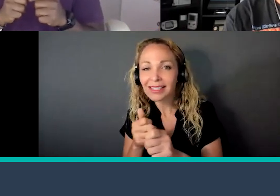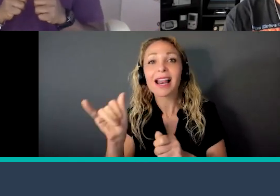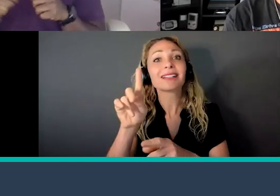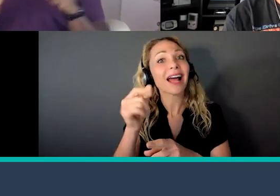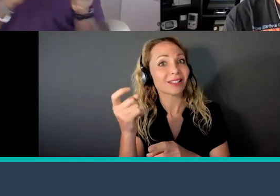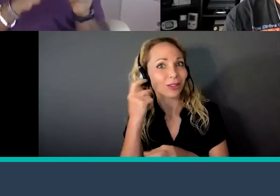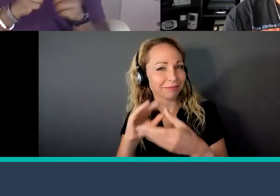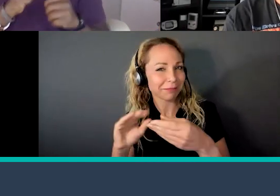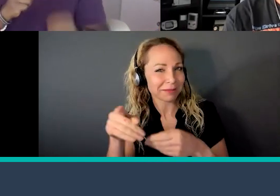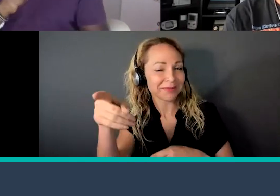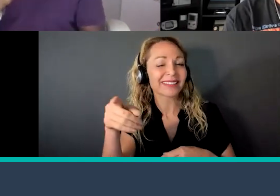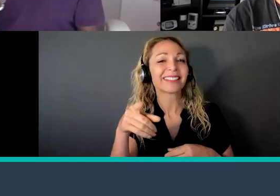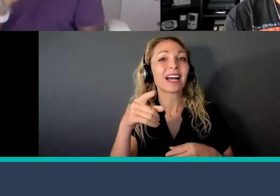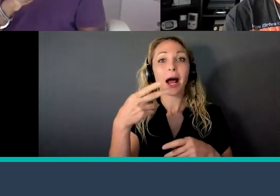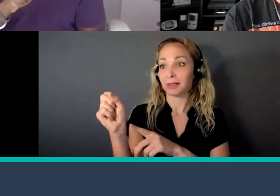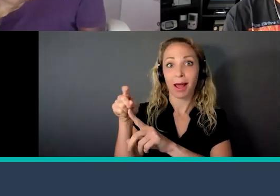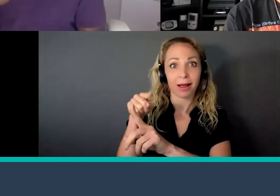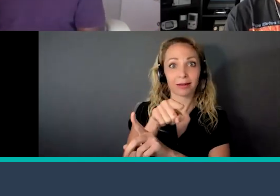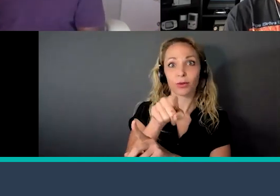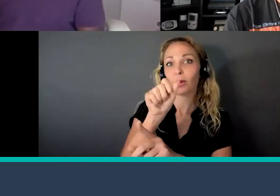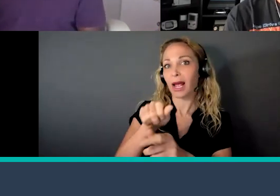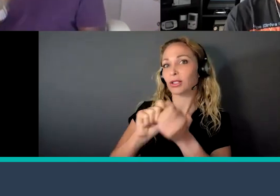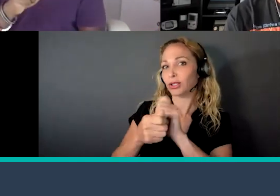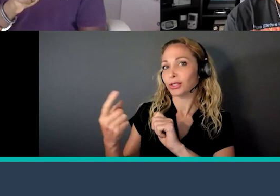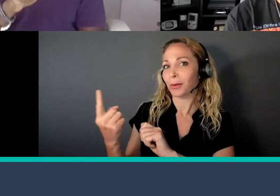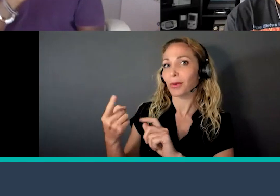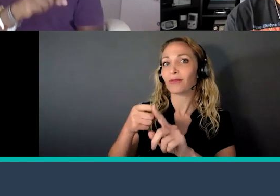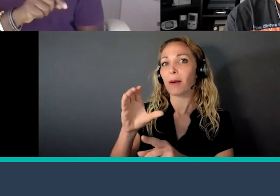SOMEONE FROM A CLONE ATTACK BASIS TO CLONE ATTACK PRO.